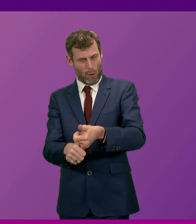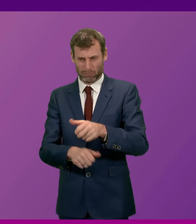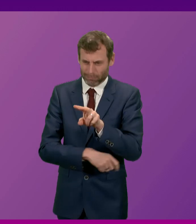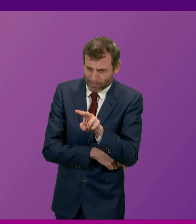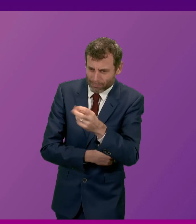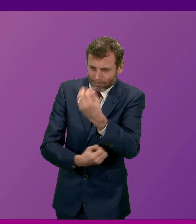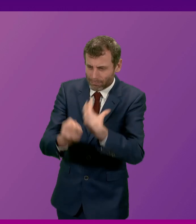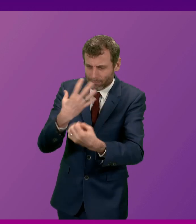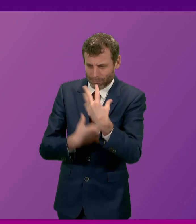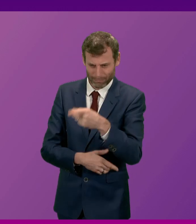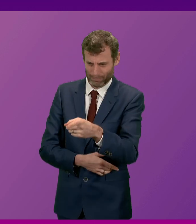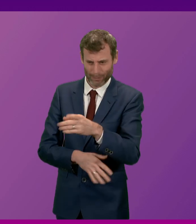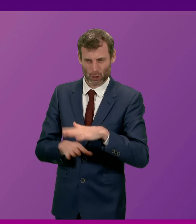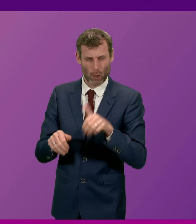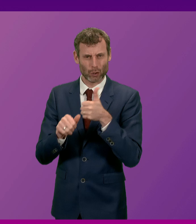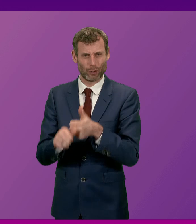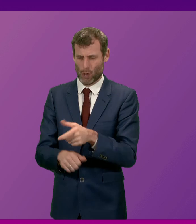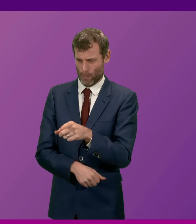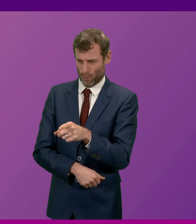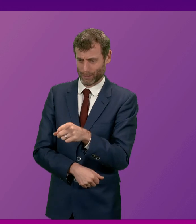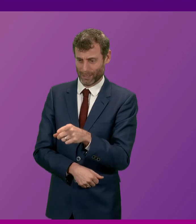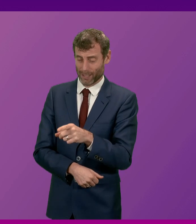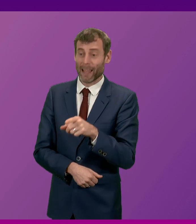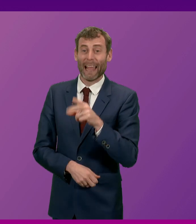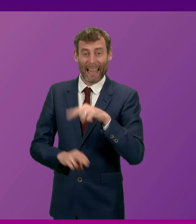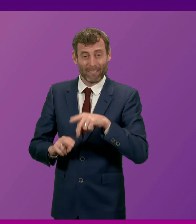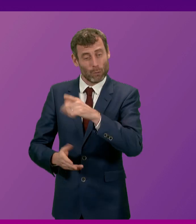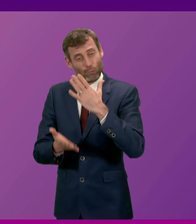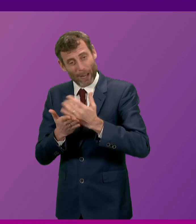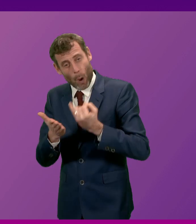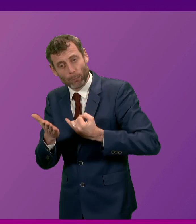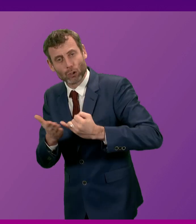I would hate to think what opposition to a national care service looks like.